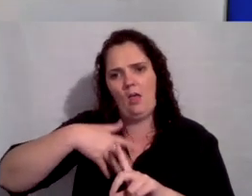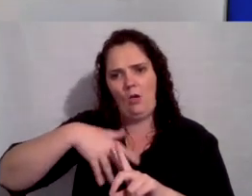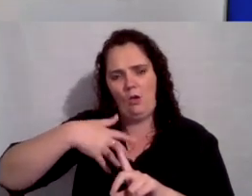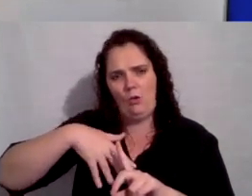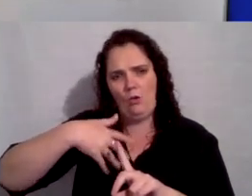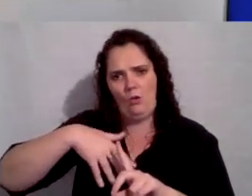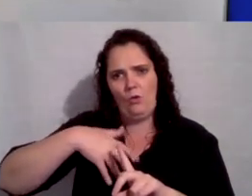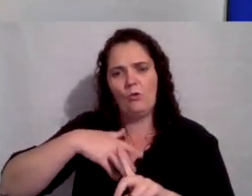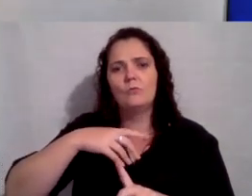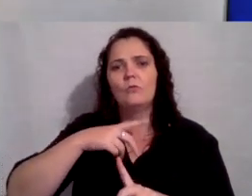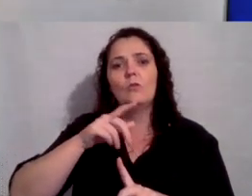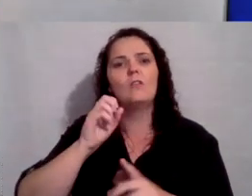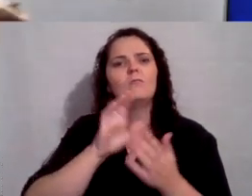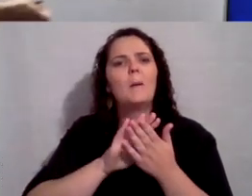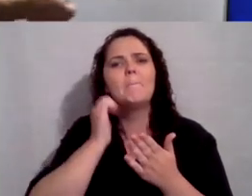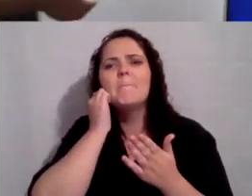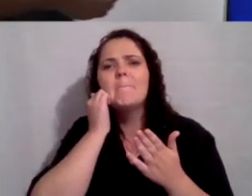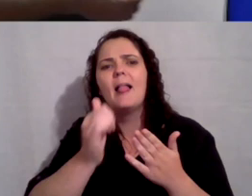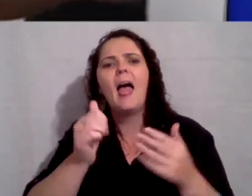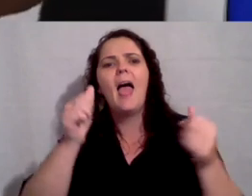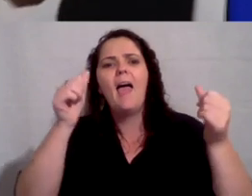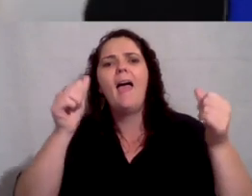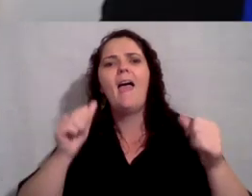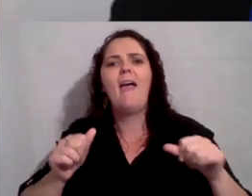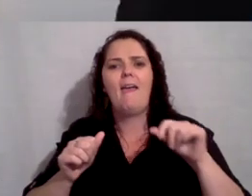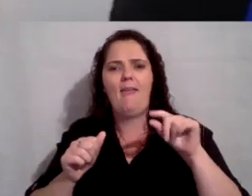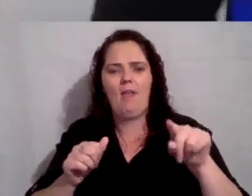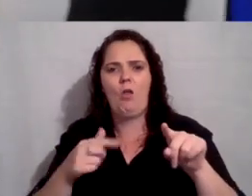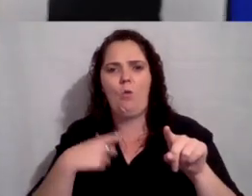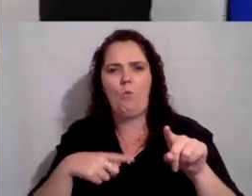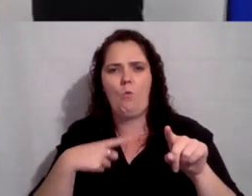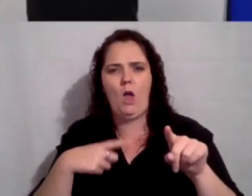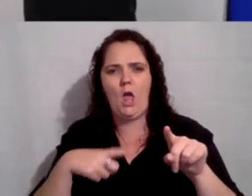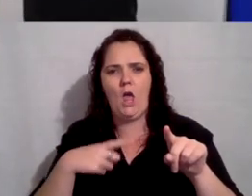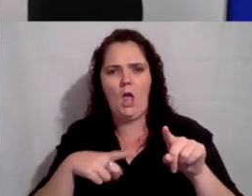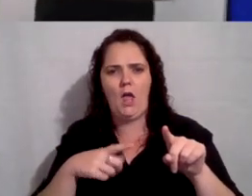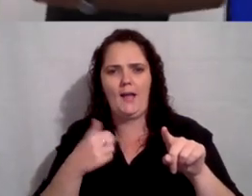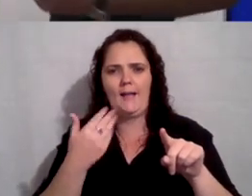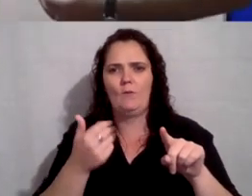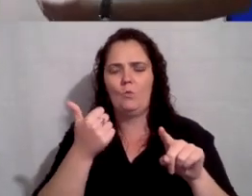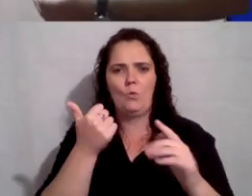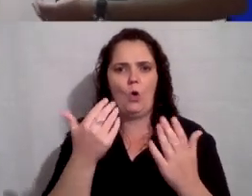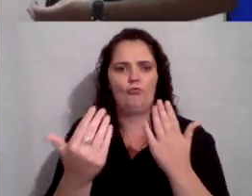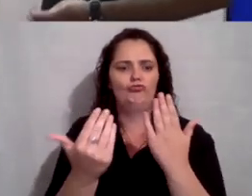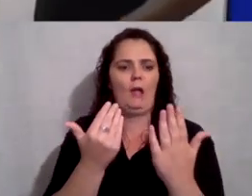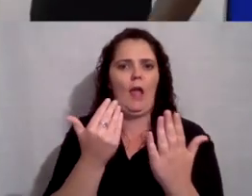So that black felt that I hung up behind them, I hung up for a very specific reason, to absorb all the light and give you that contrast